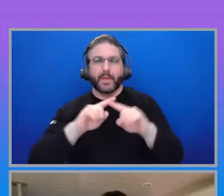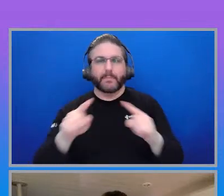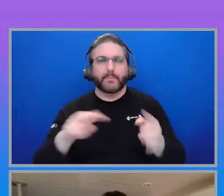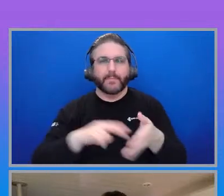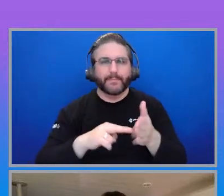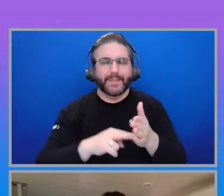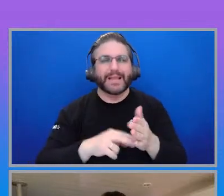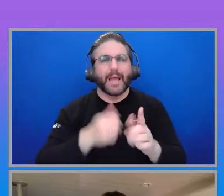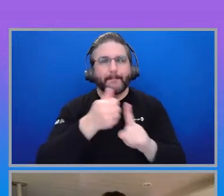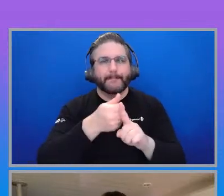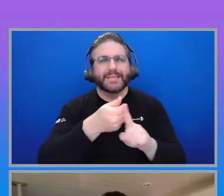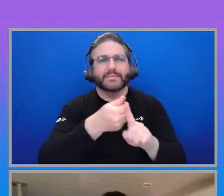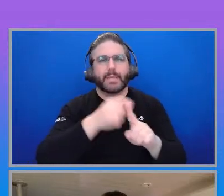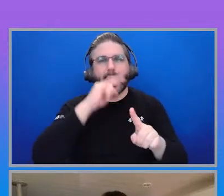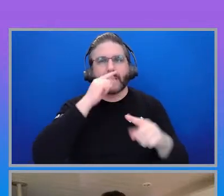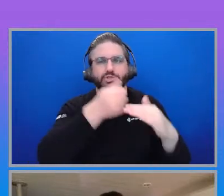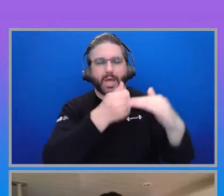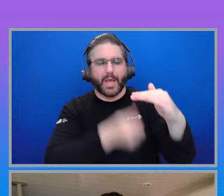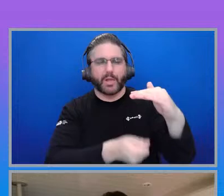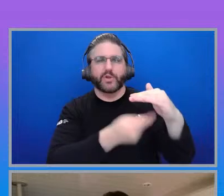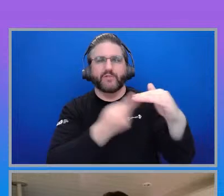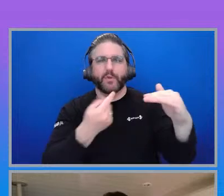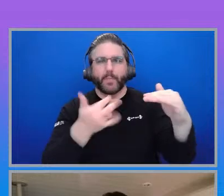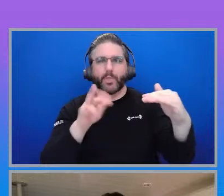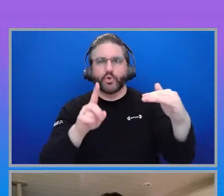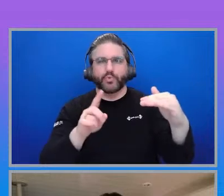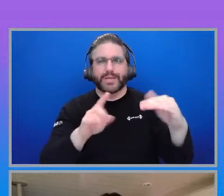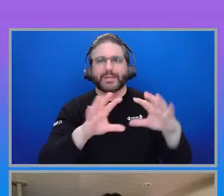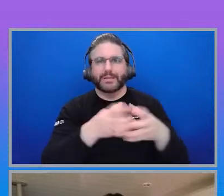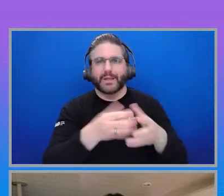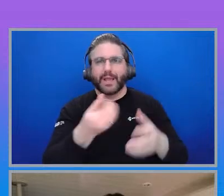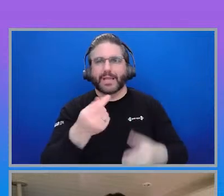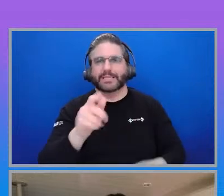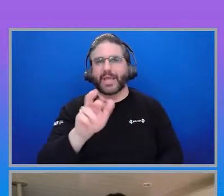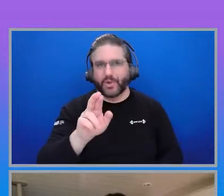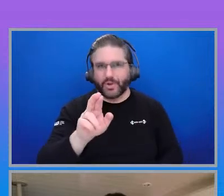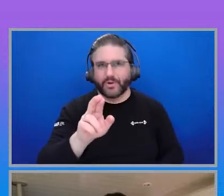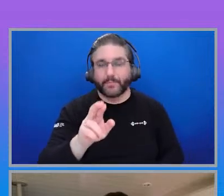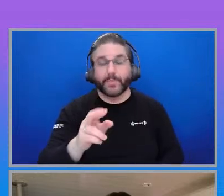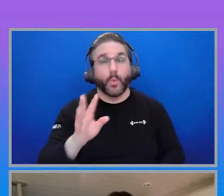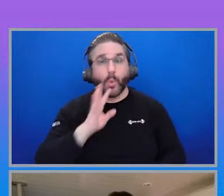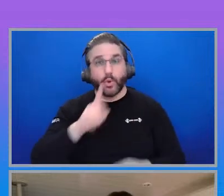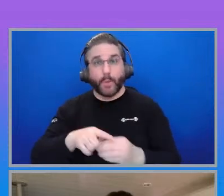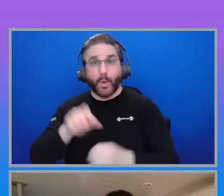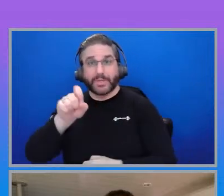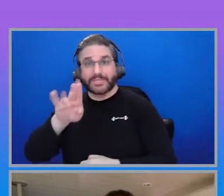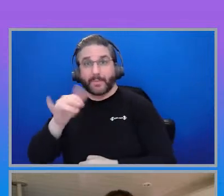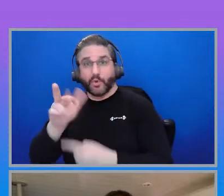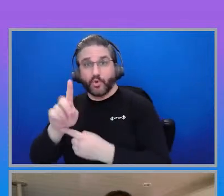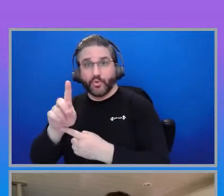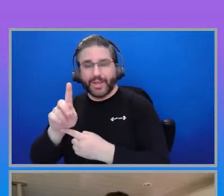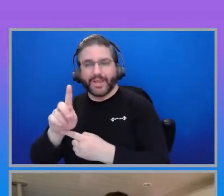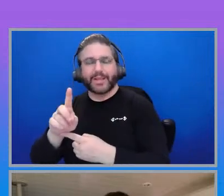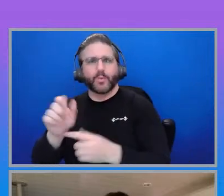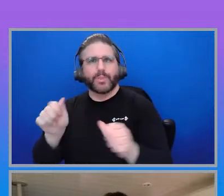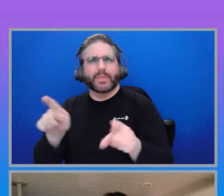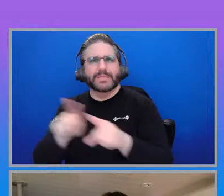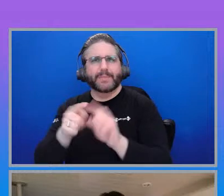the grid container. Now, the reason everyone who talks about sub grid will show the same